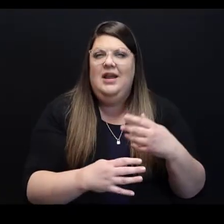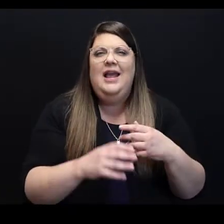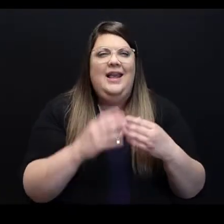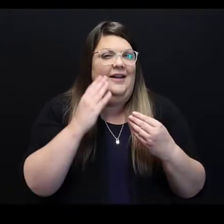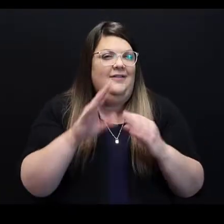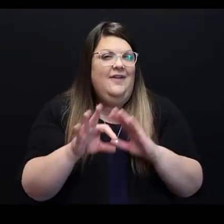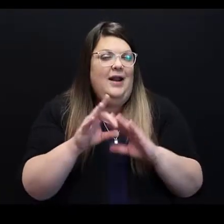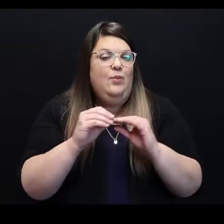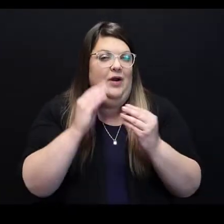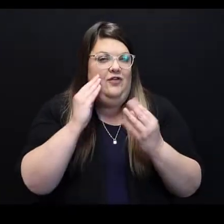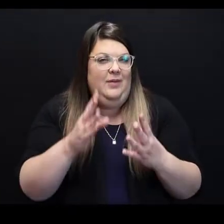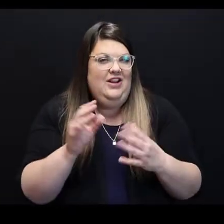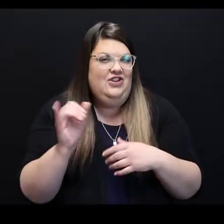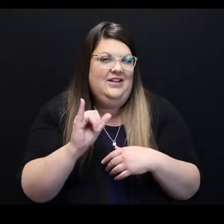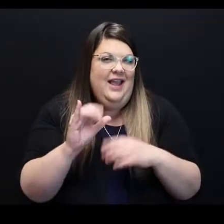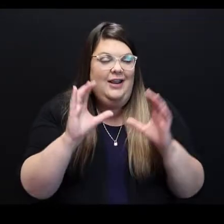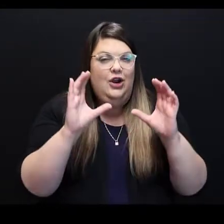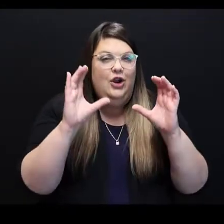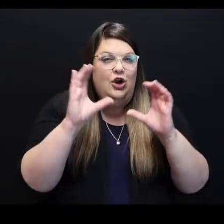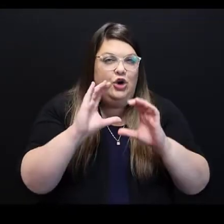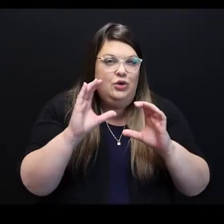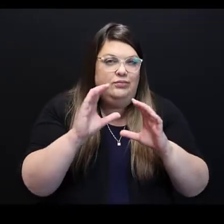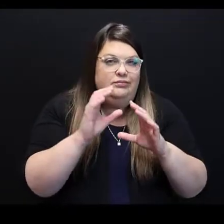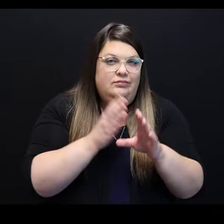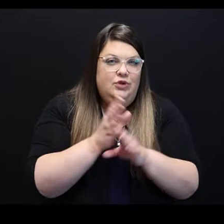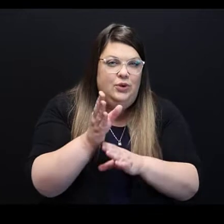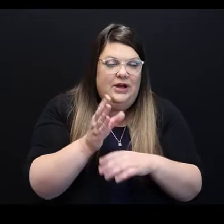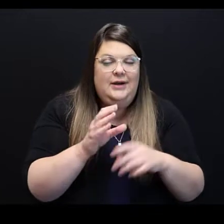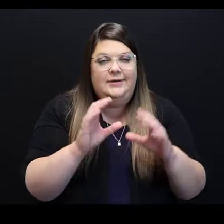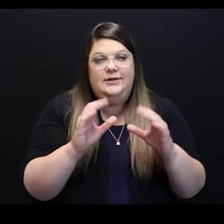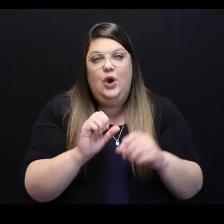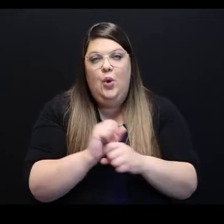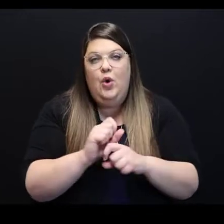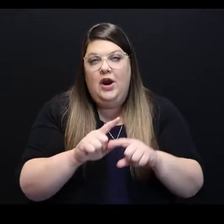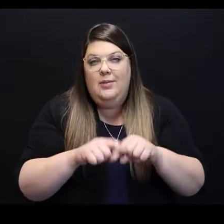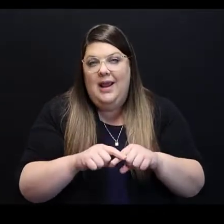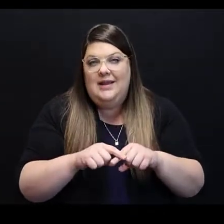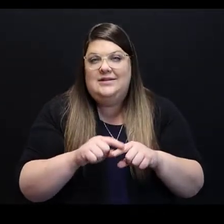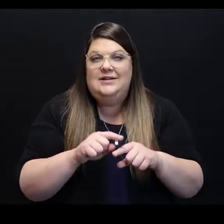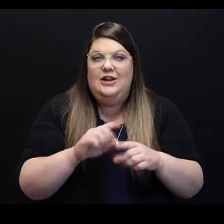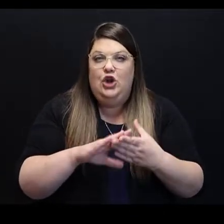such as career exploration, work-based learning experiences, and career and technical education.